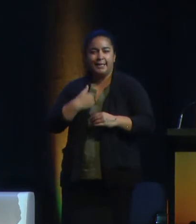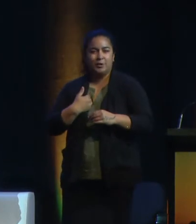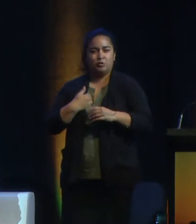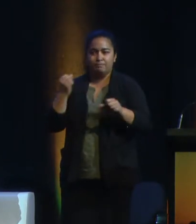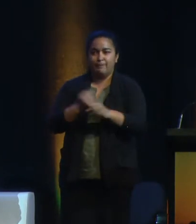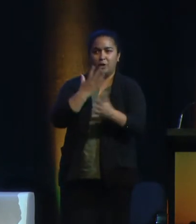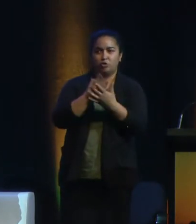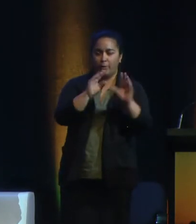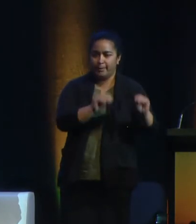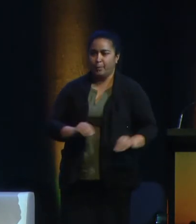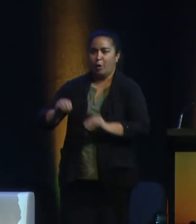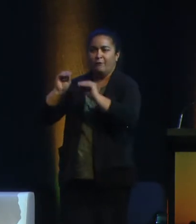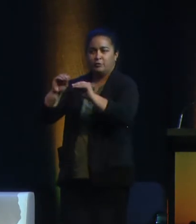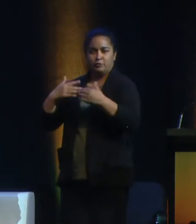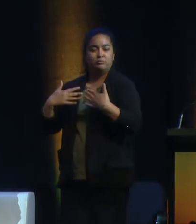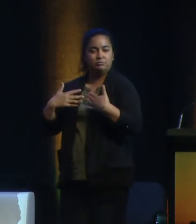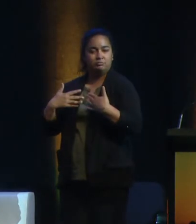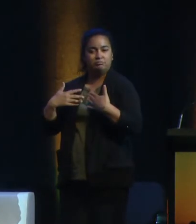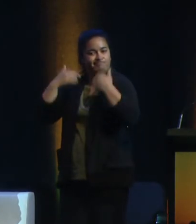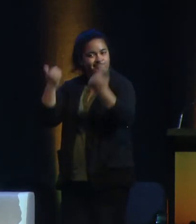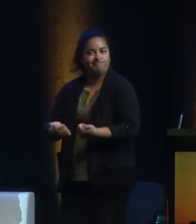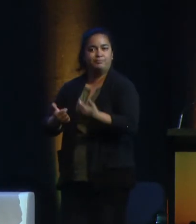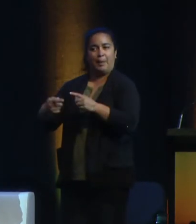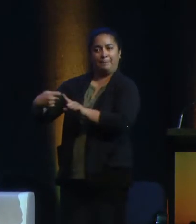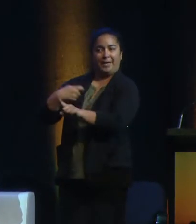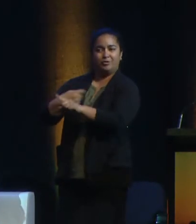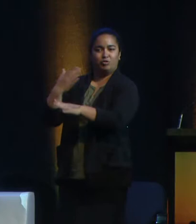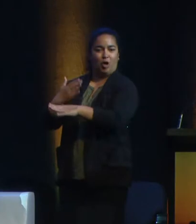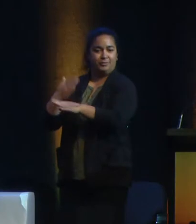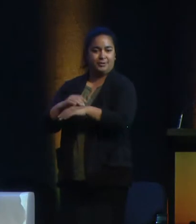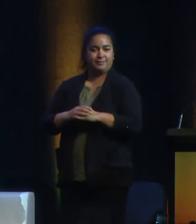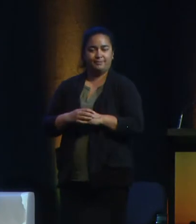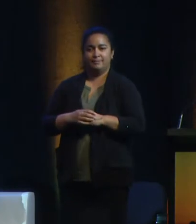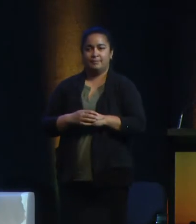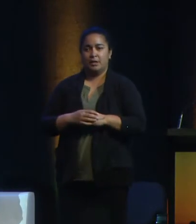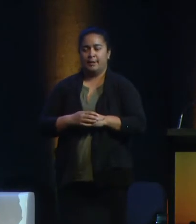well-paid jobs in our region. You'll also see, as Whare talked about, people locals